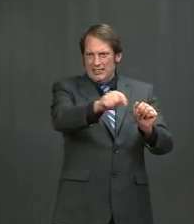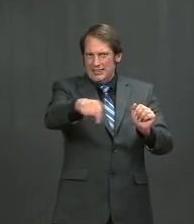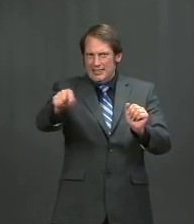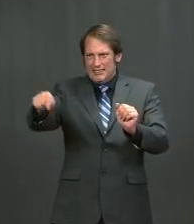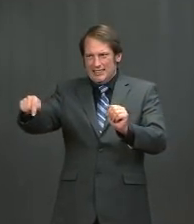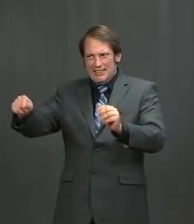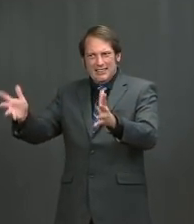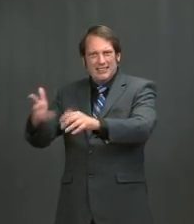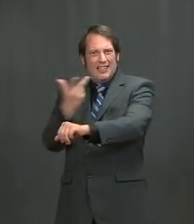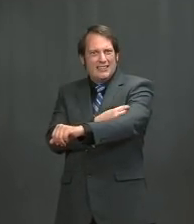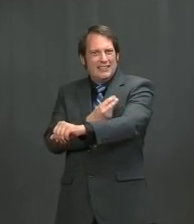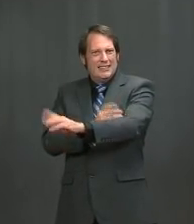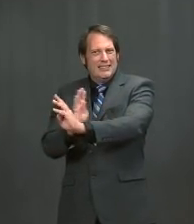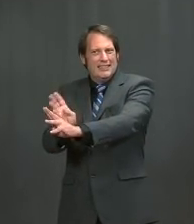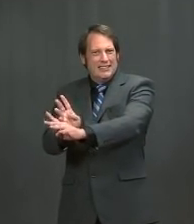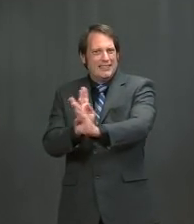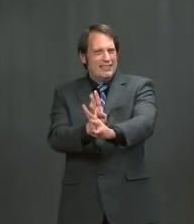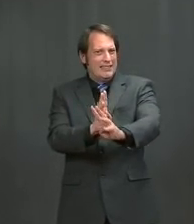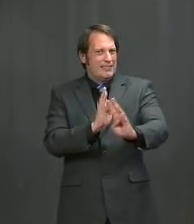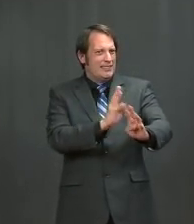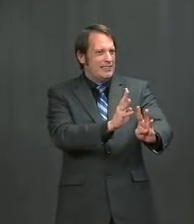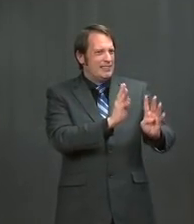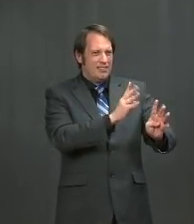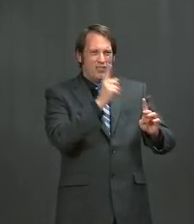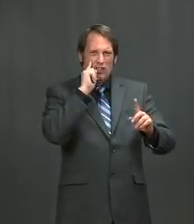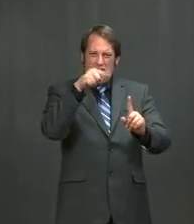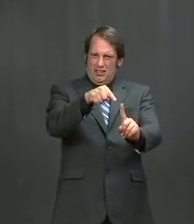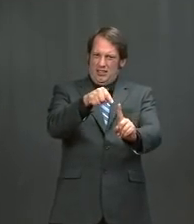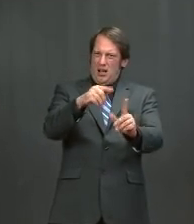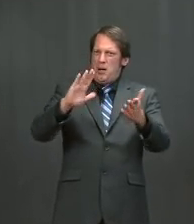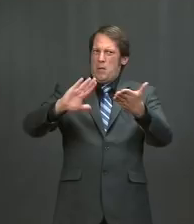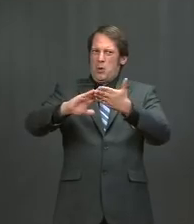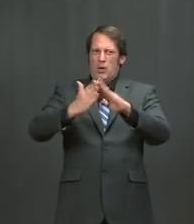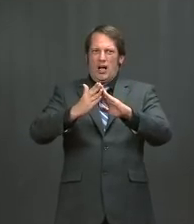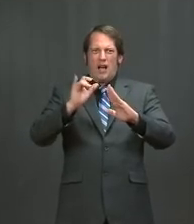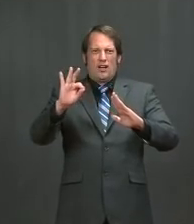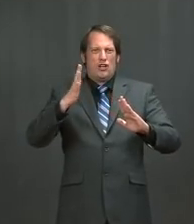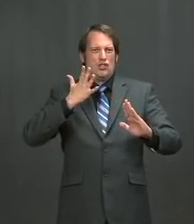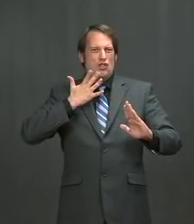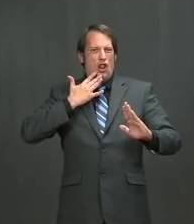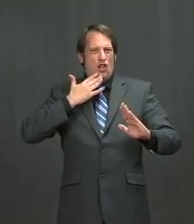So we've been closely watching this data and these statistics, as we would in any state across the country.